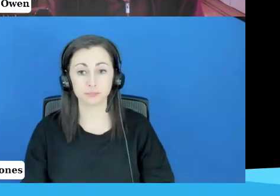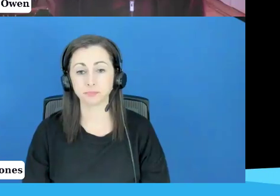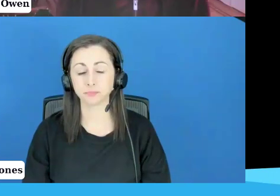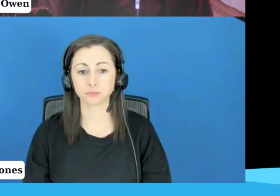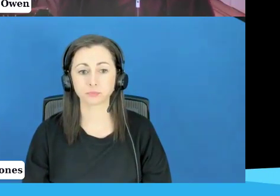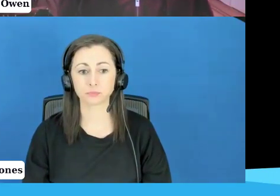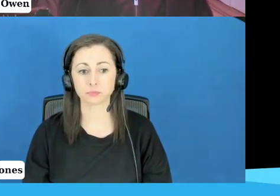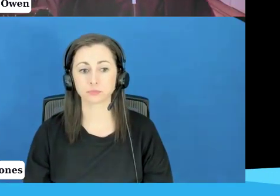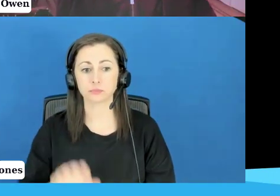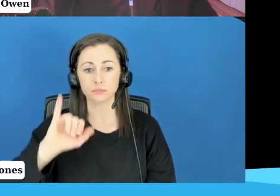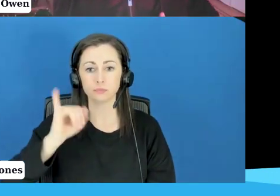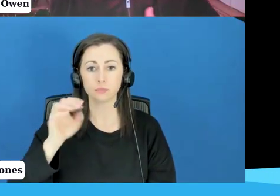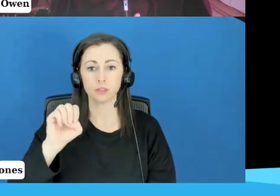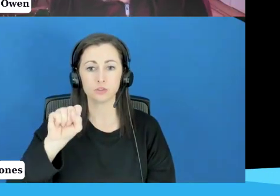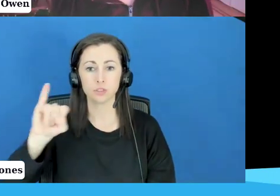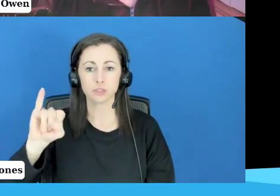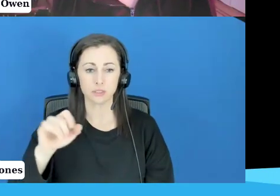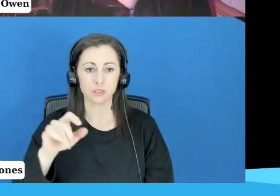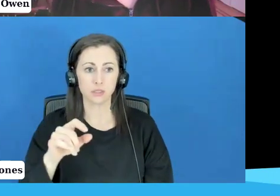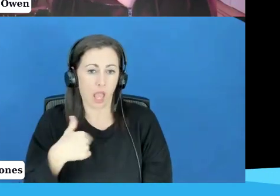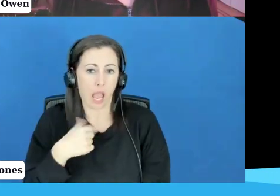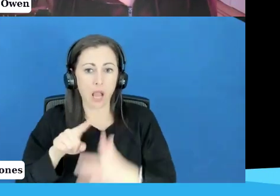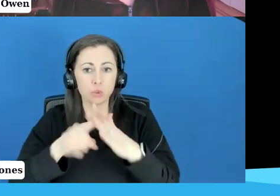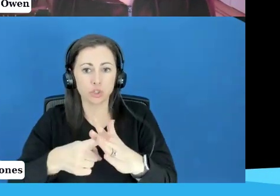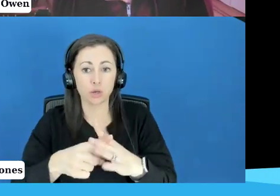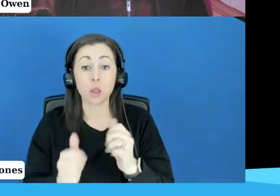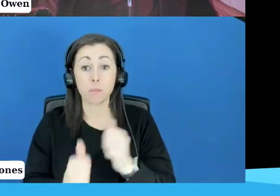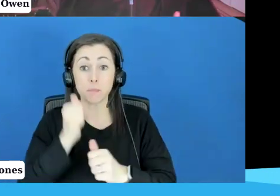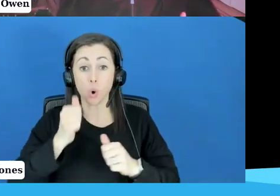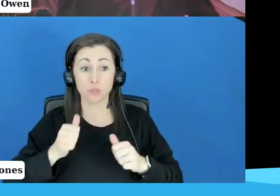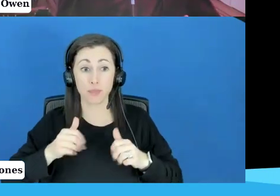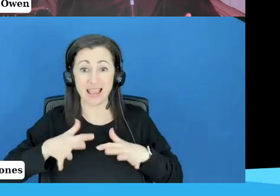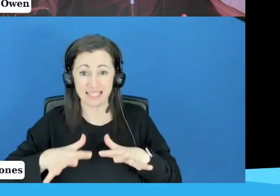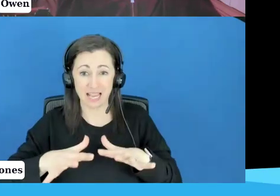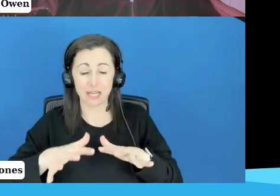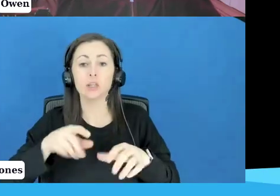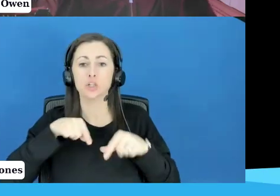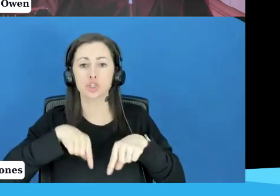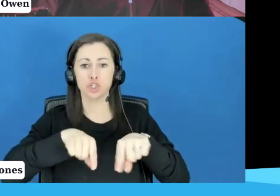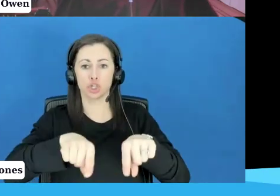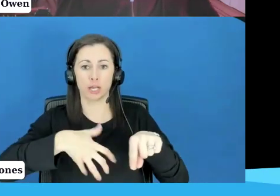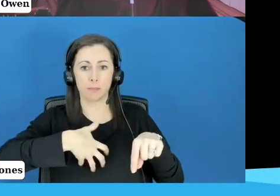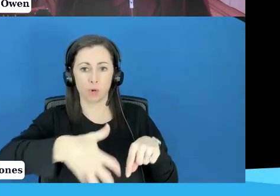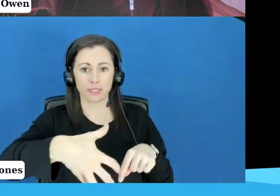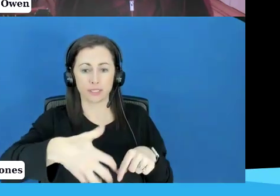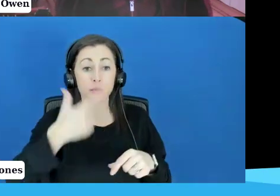Yeah, sure. I'll start with that. I'd say most of my anxiety was in pregnancy. I think as disabled folks, we pre-plan a lot.